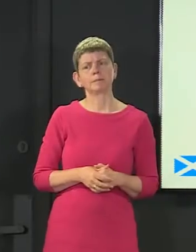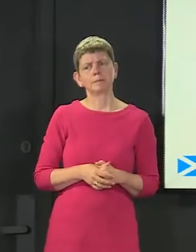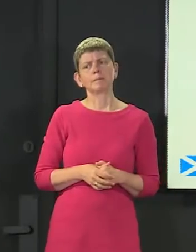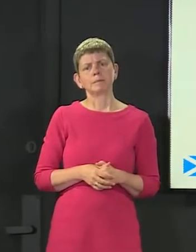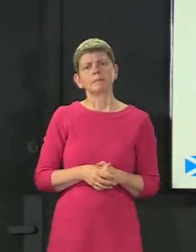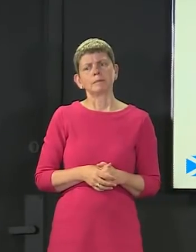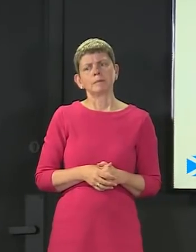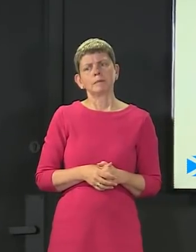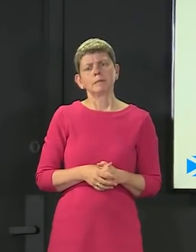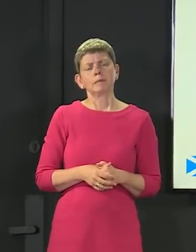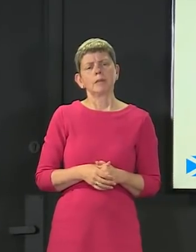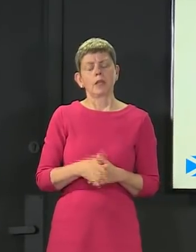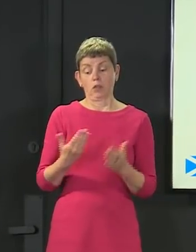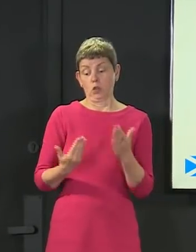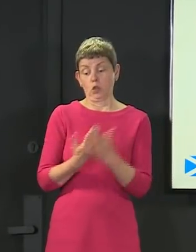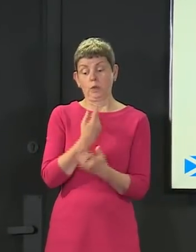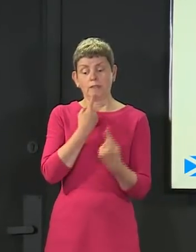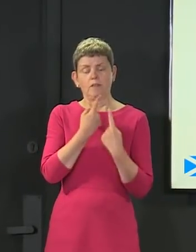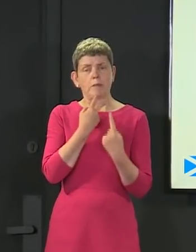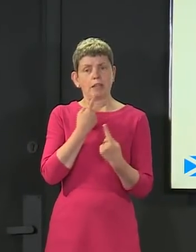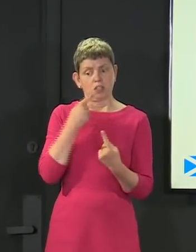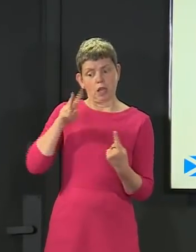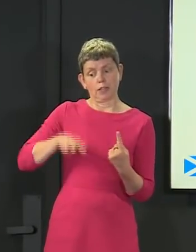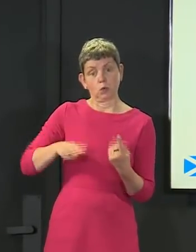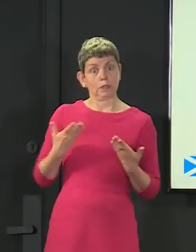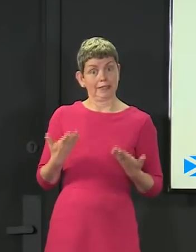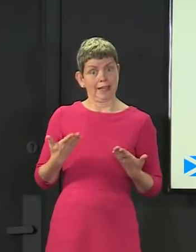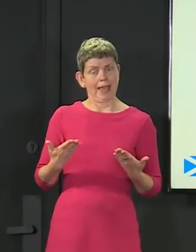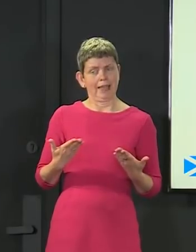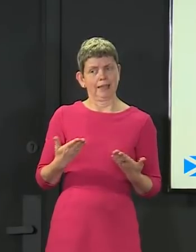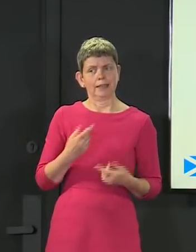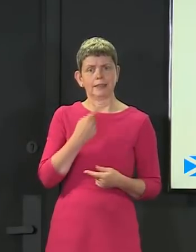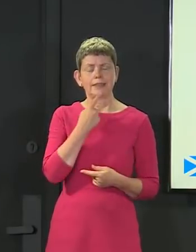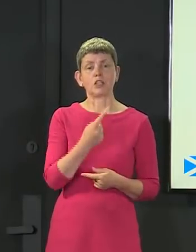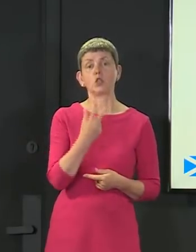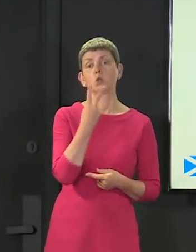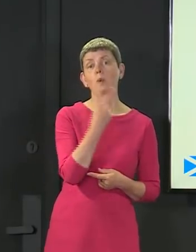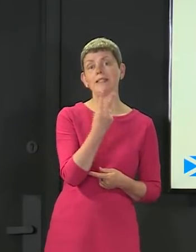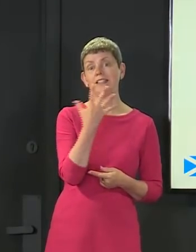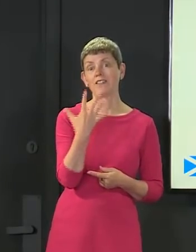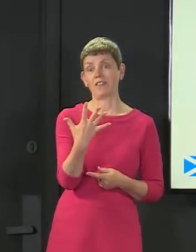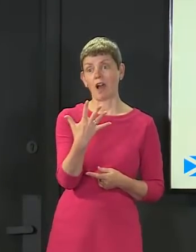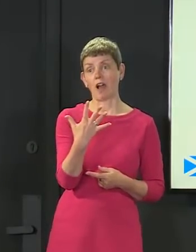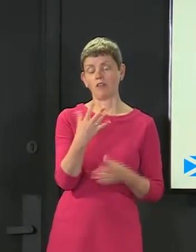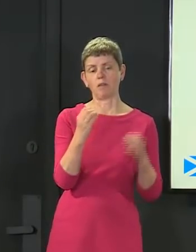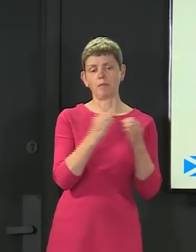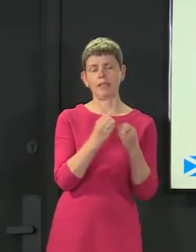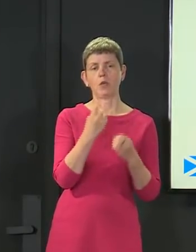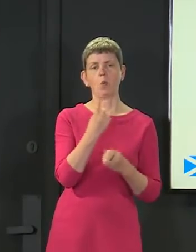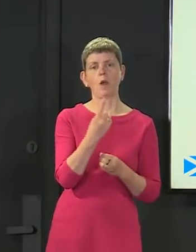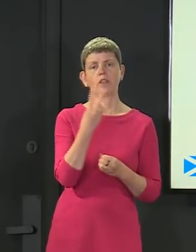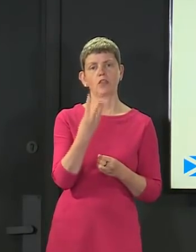the last data that i saw um earlier today showed that we had 25 cases of b1351 sometimes referred